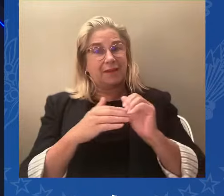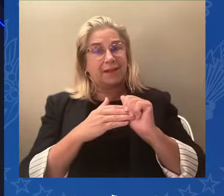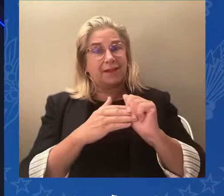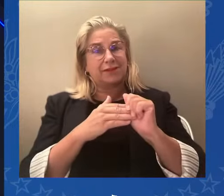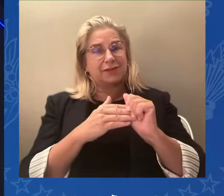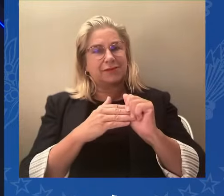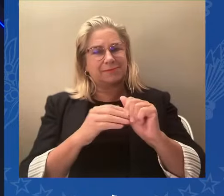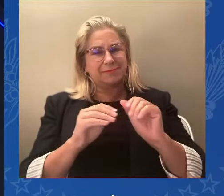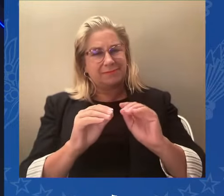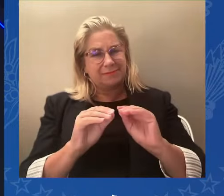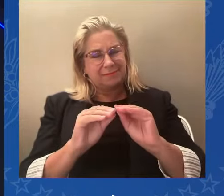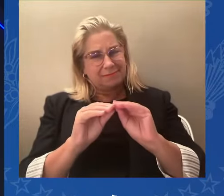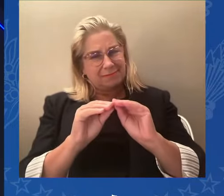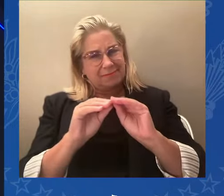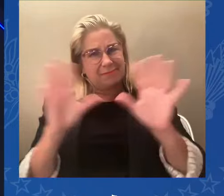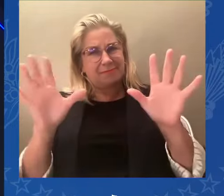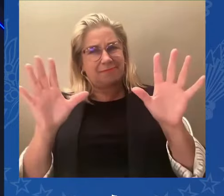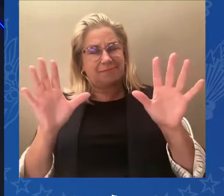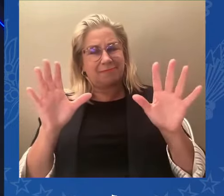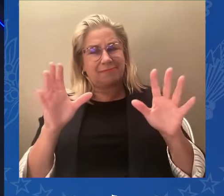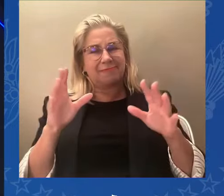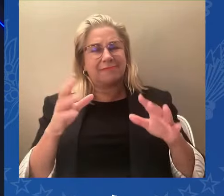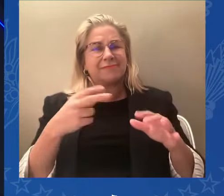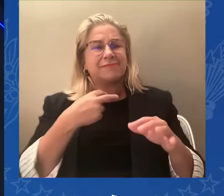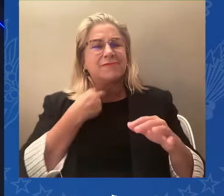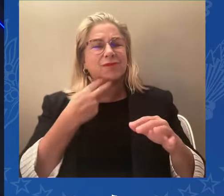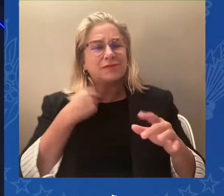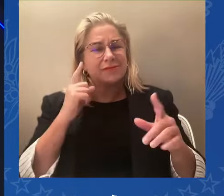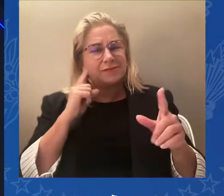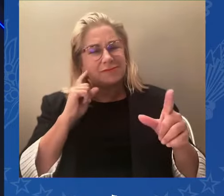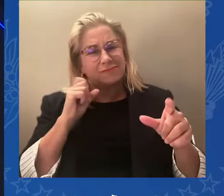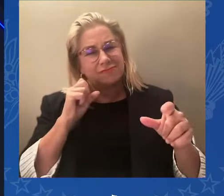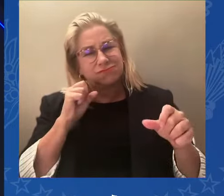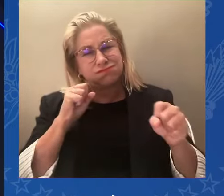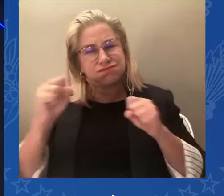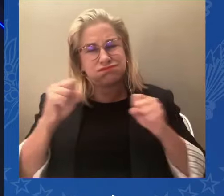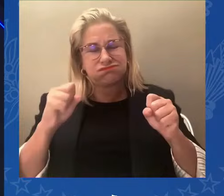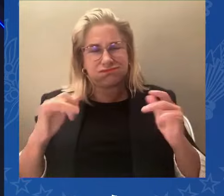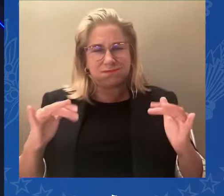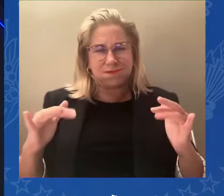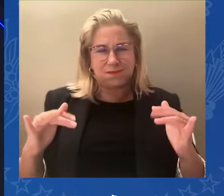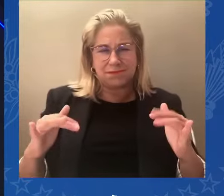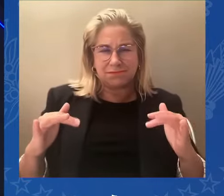taking them to the highest levels of the American political landscape.